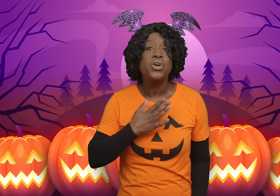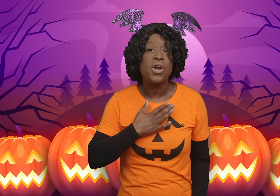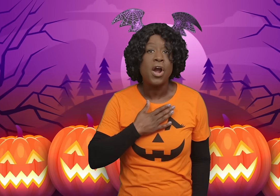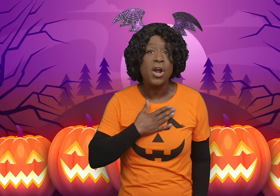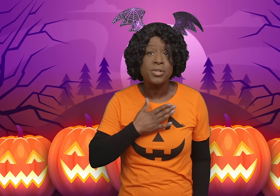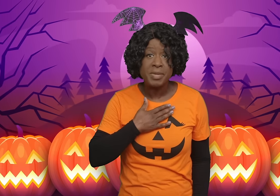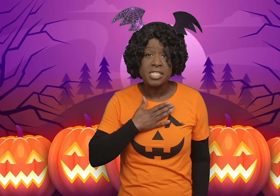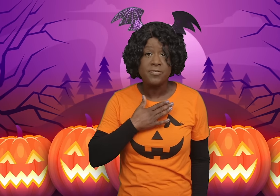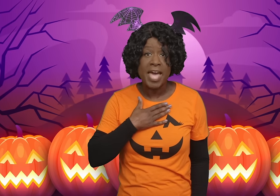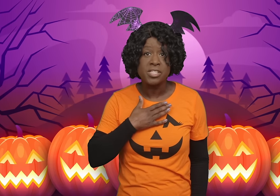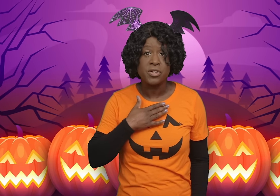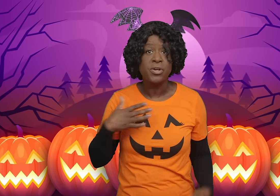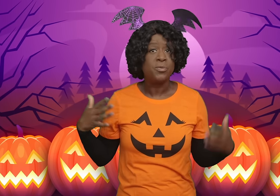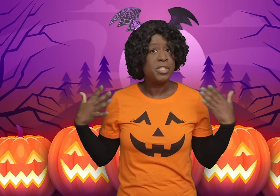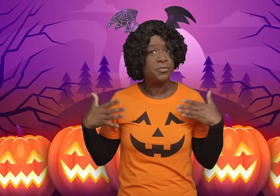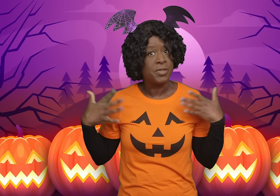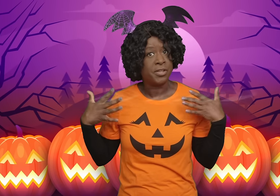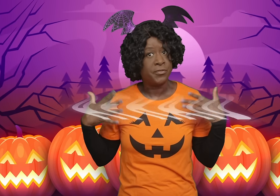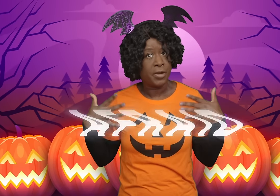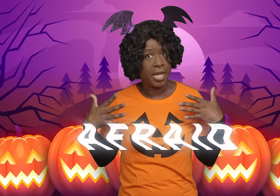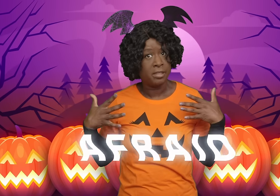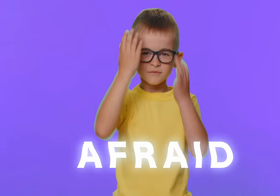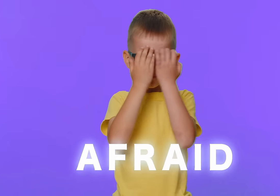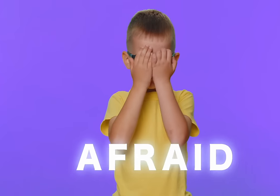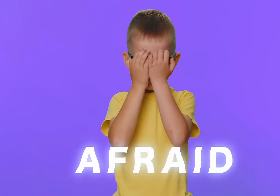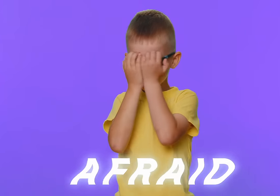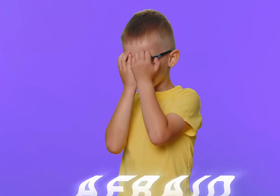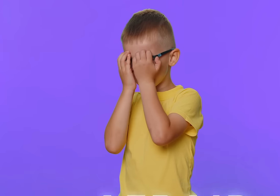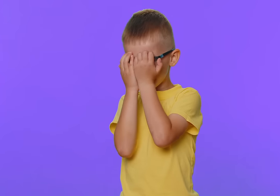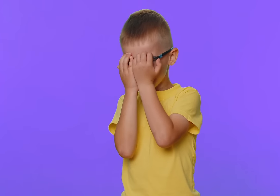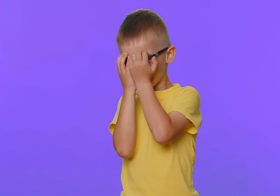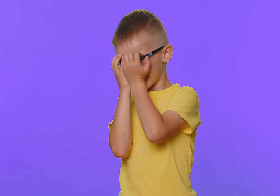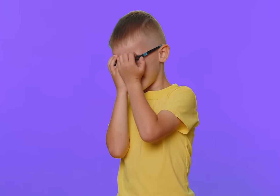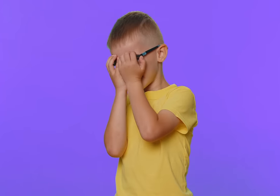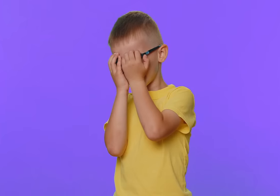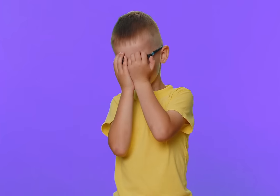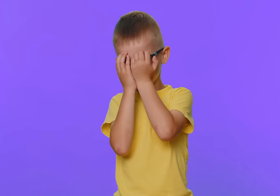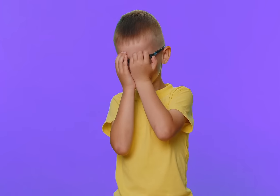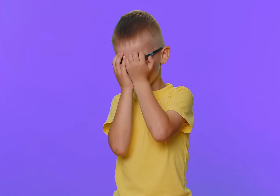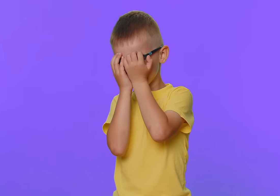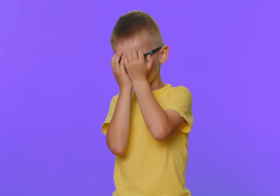Your heart beats faster when you feel afraid. You'll hide your eyes so you don't see the scary thing.